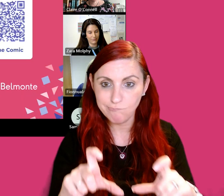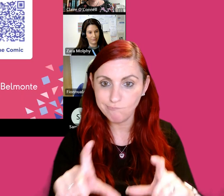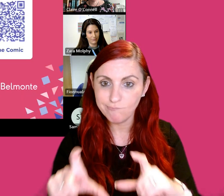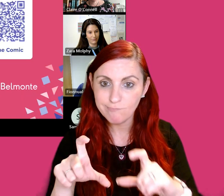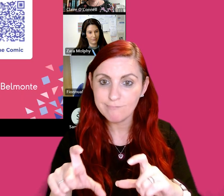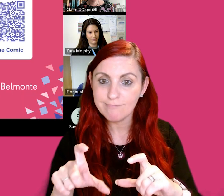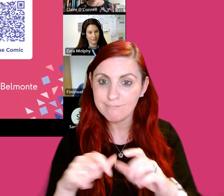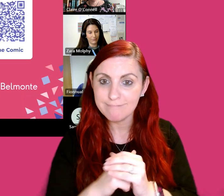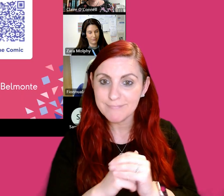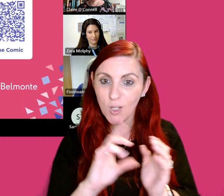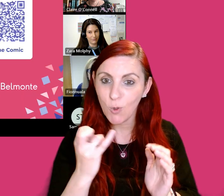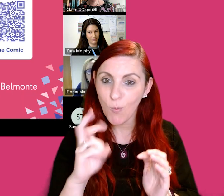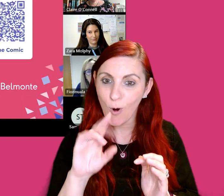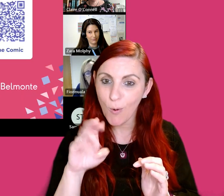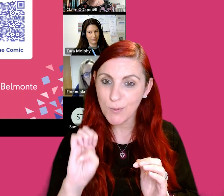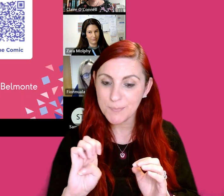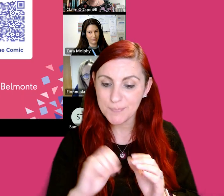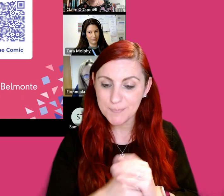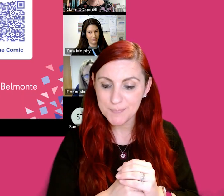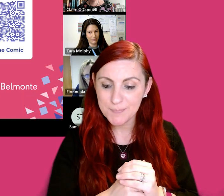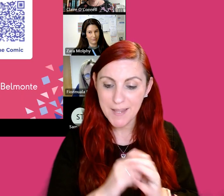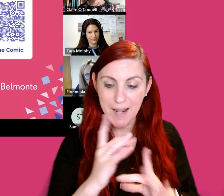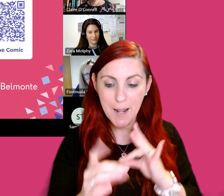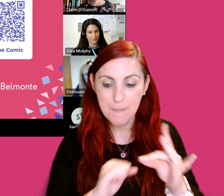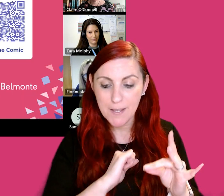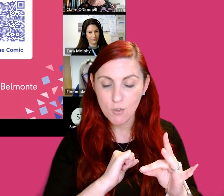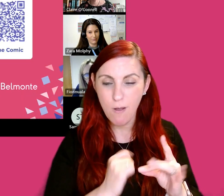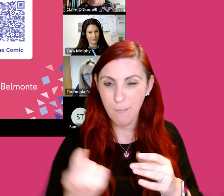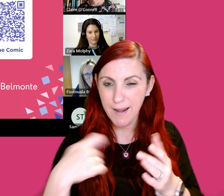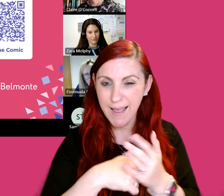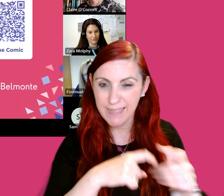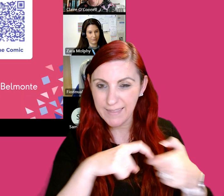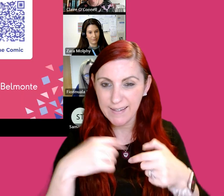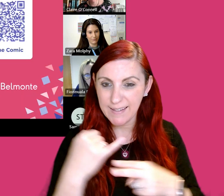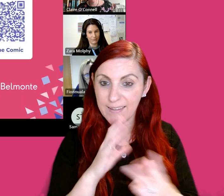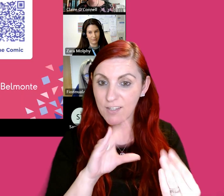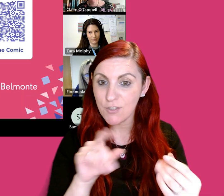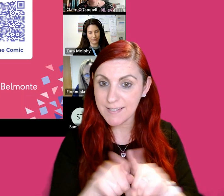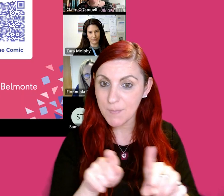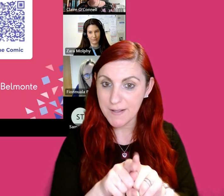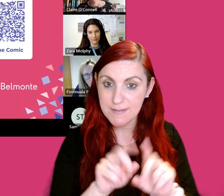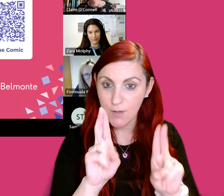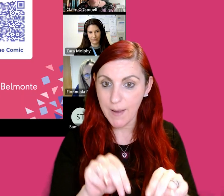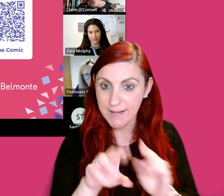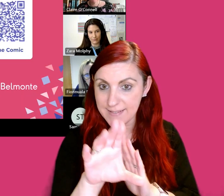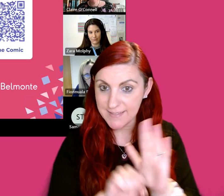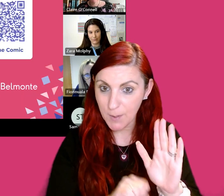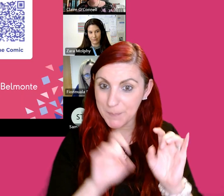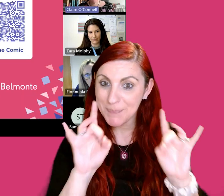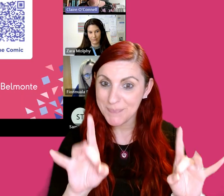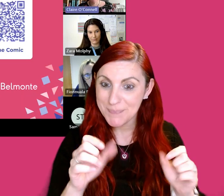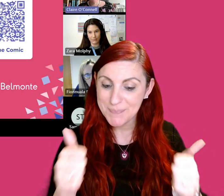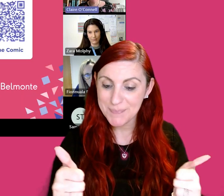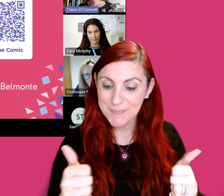phone and I'll make sure to pop the links in the chat boxes so people can also click thanks